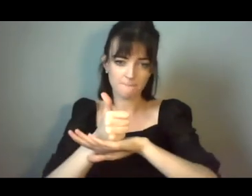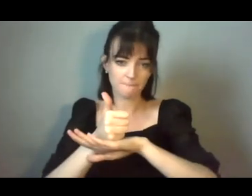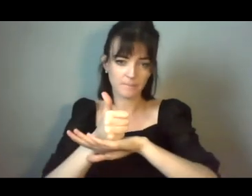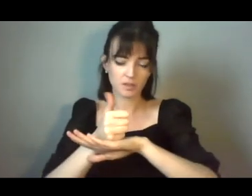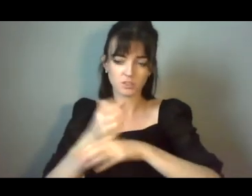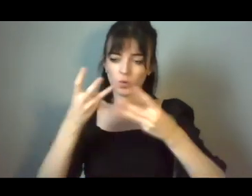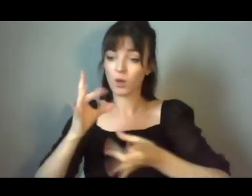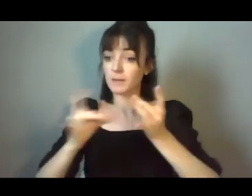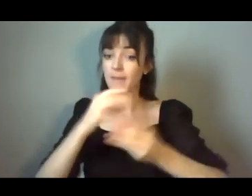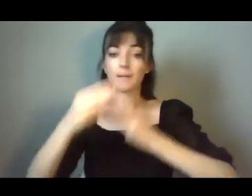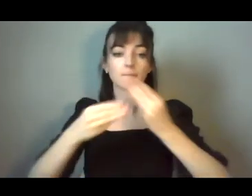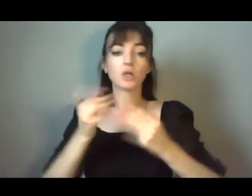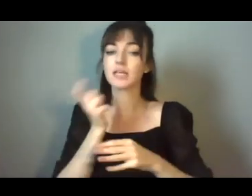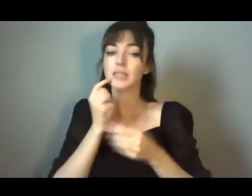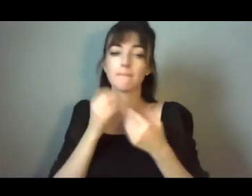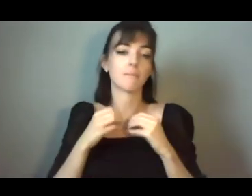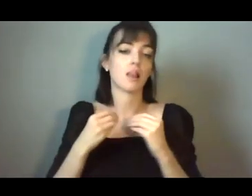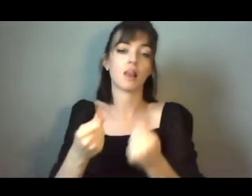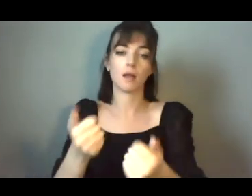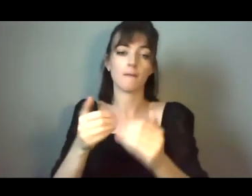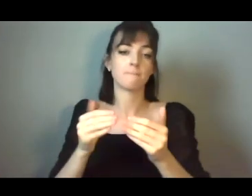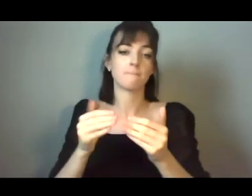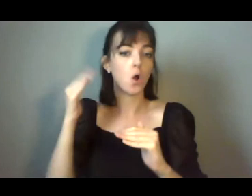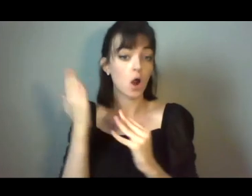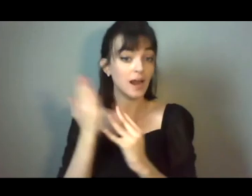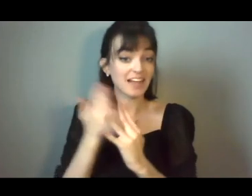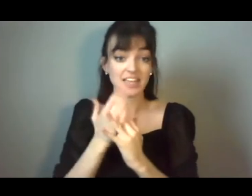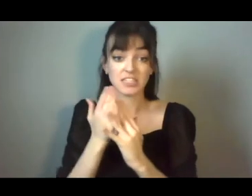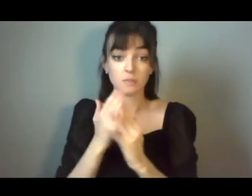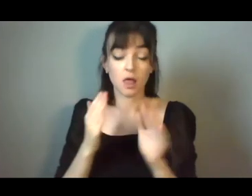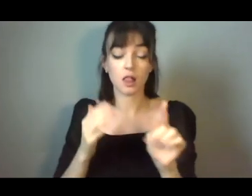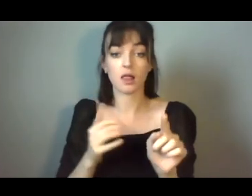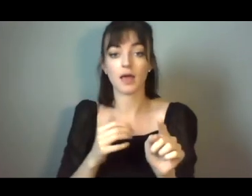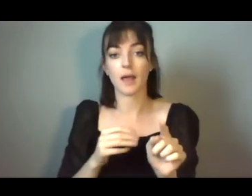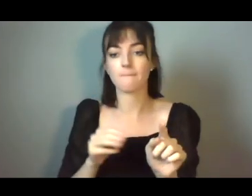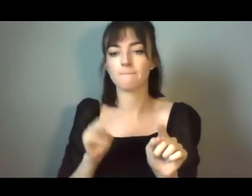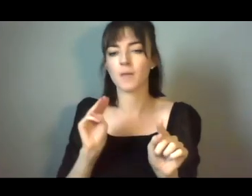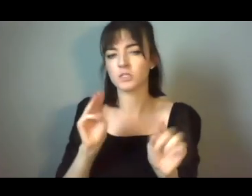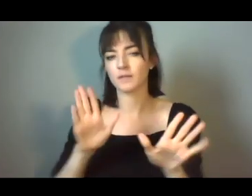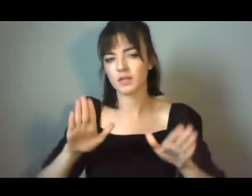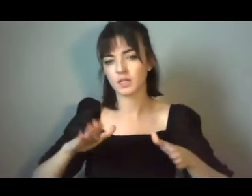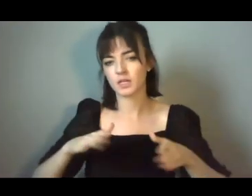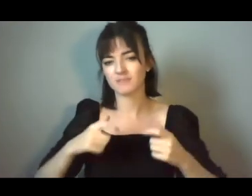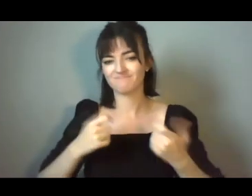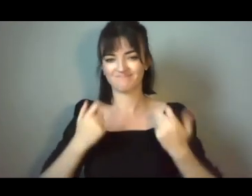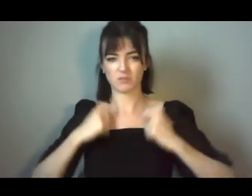to make it more accessible, perhaps to give the lawyer less to do, and less exposure which